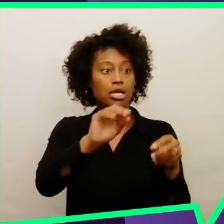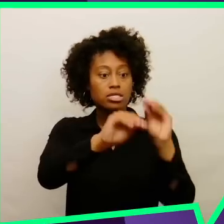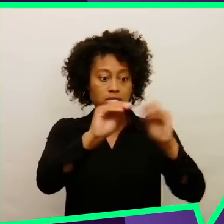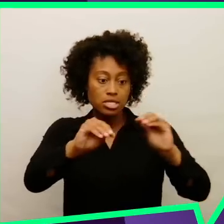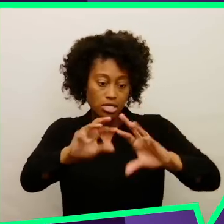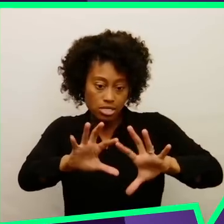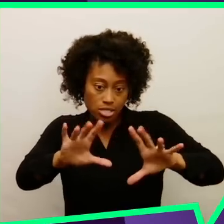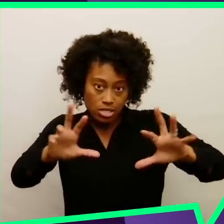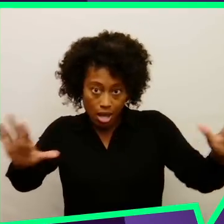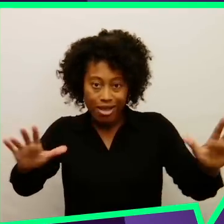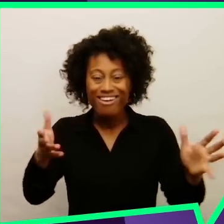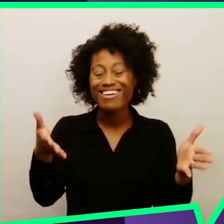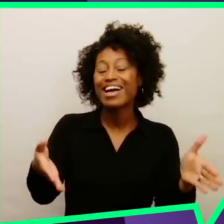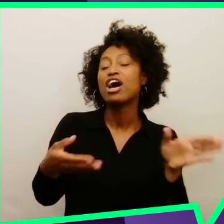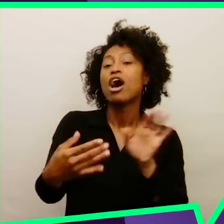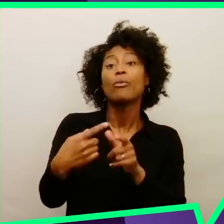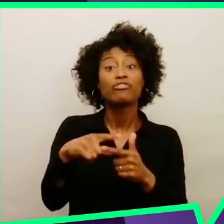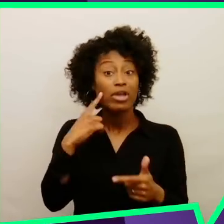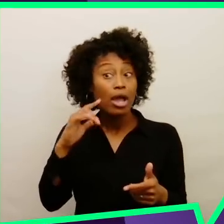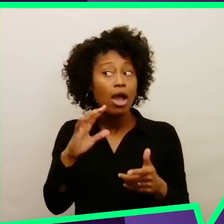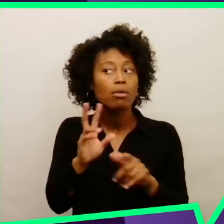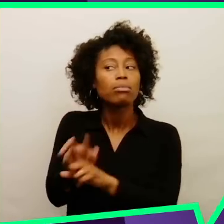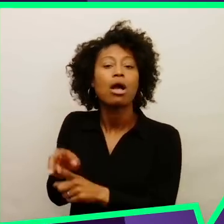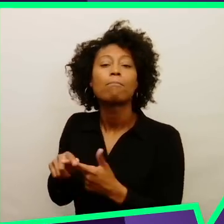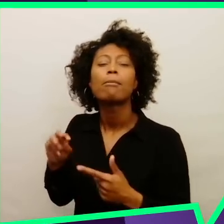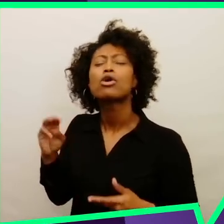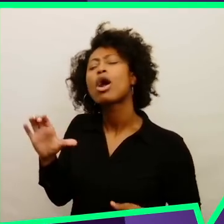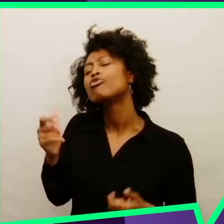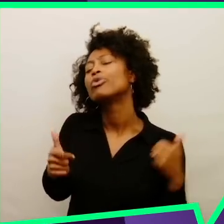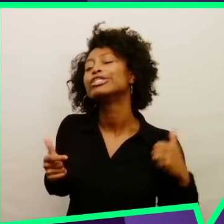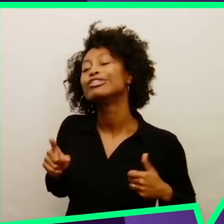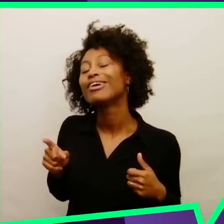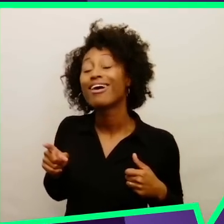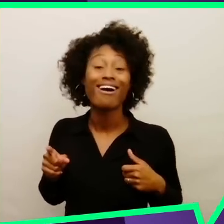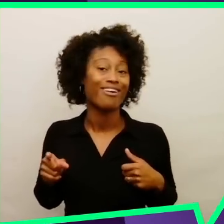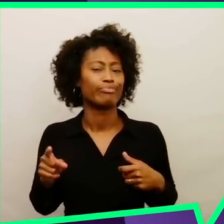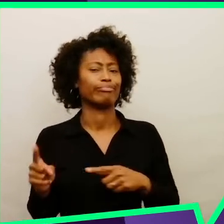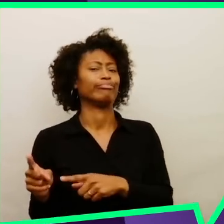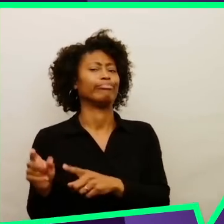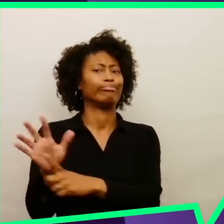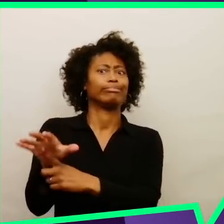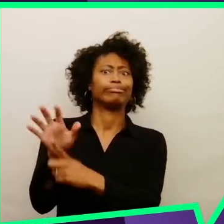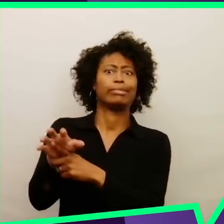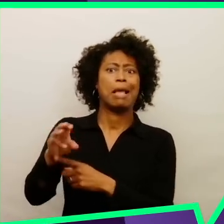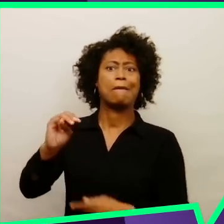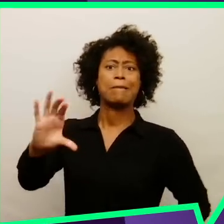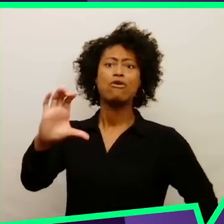Guess which one they're passionate about? Guess which one engages them, gets them excited? And they want the tool set to show off their knowledge